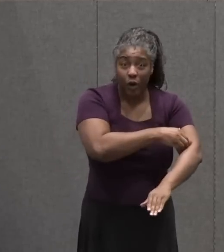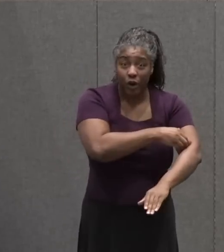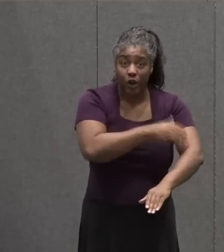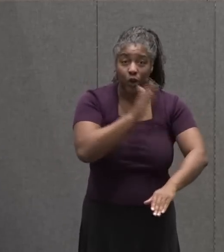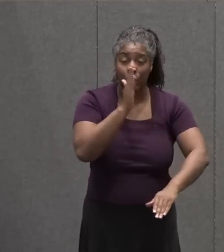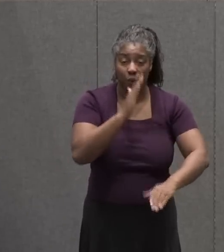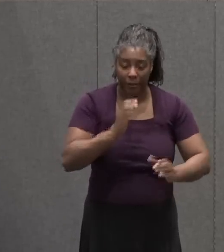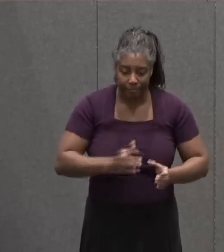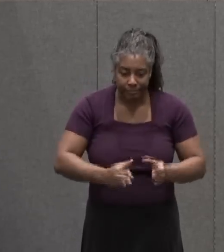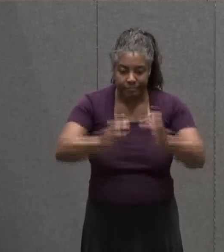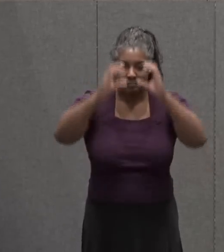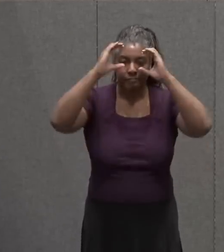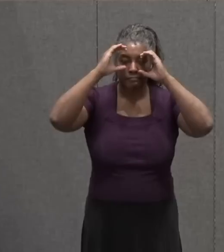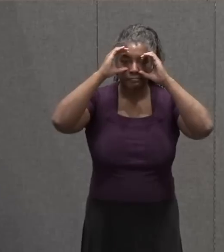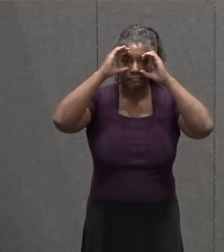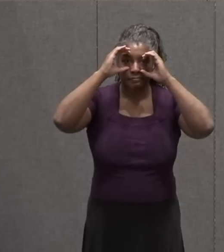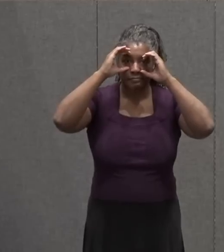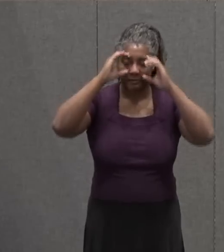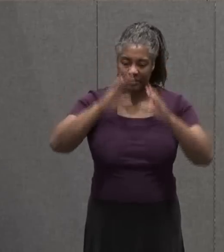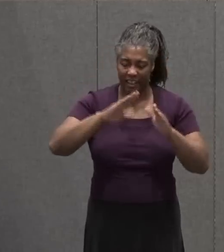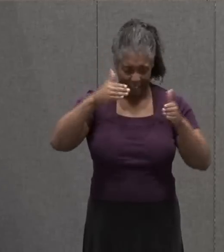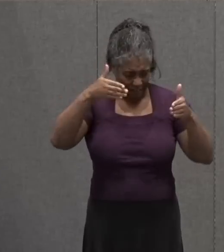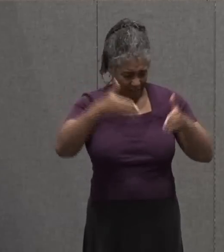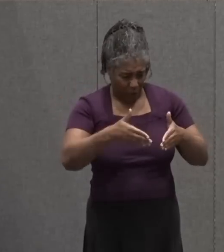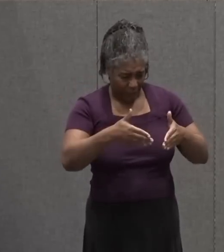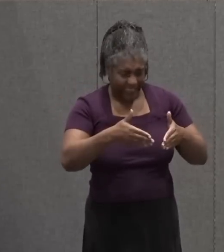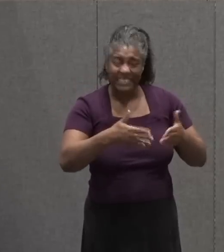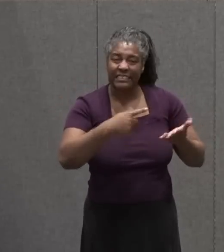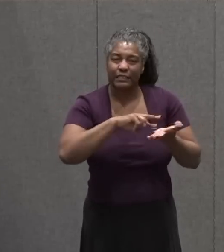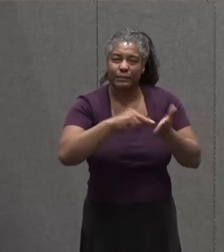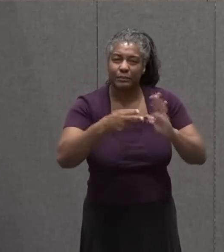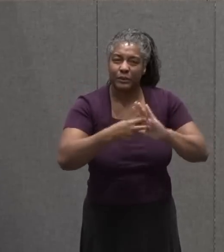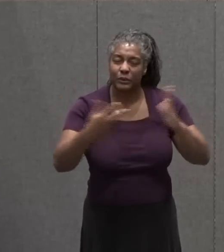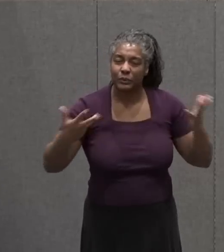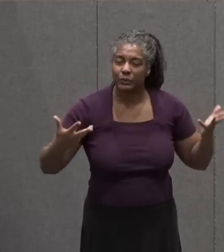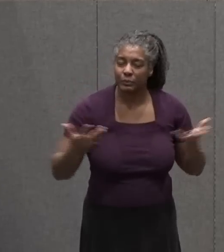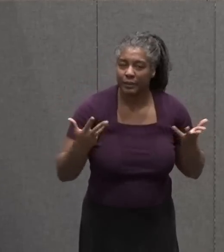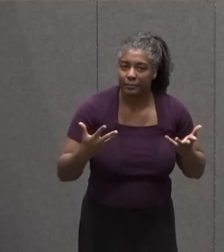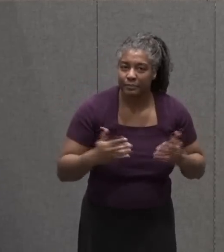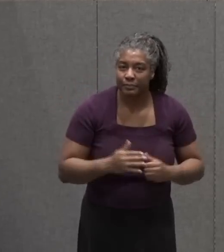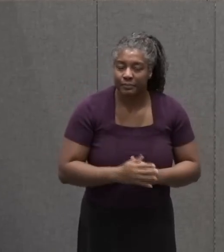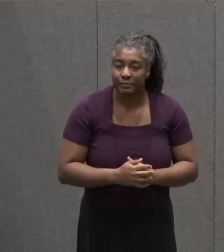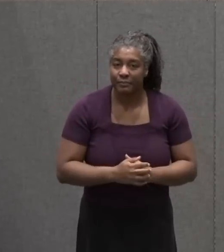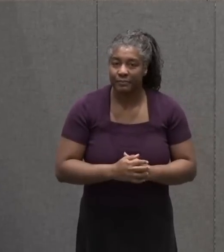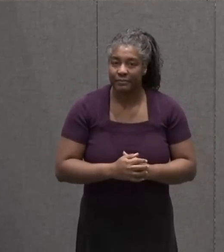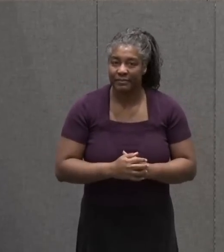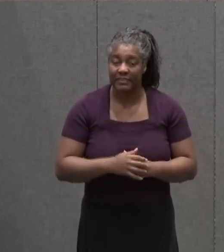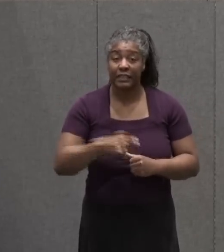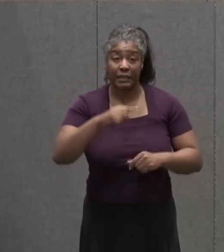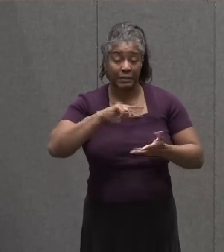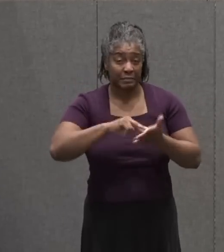What does focus mean? Focus means we are working hard to listen,